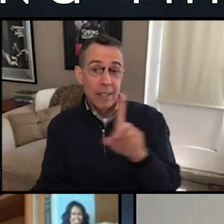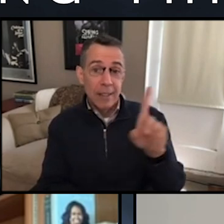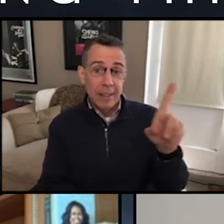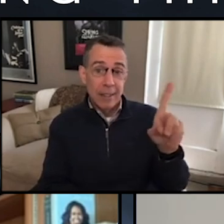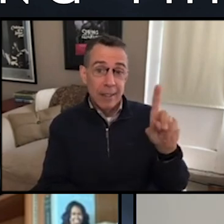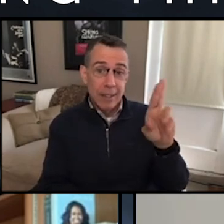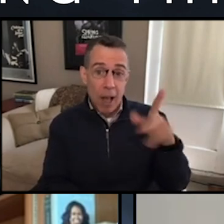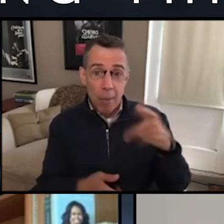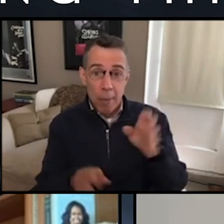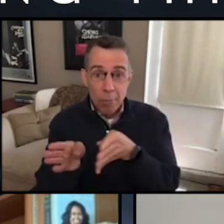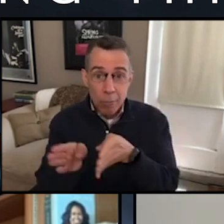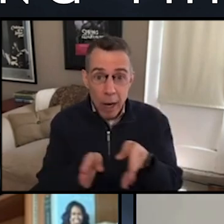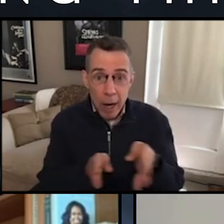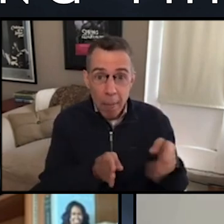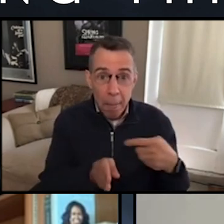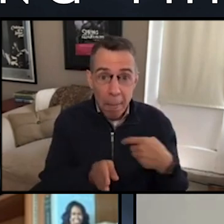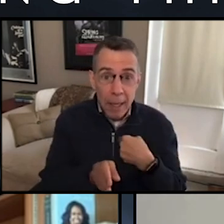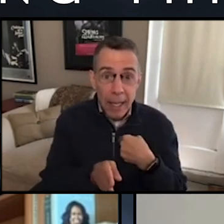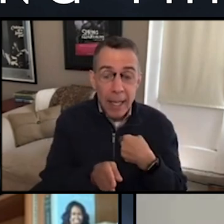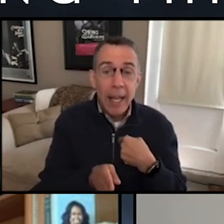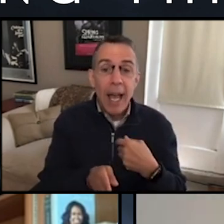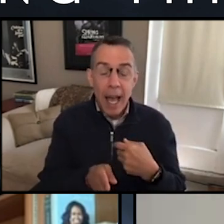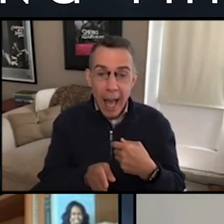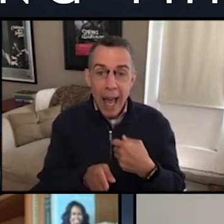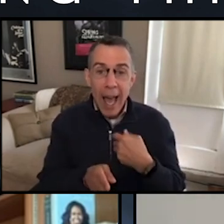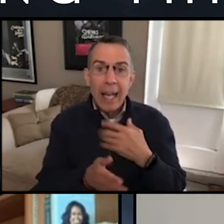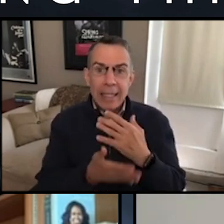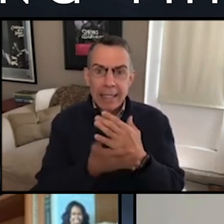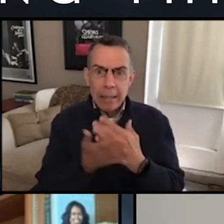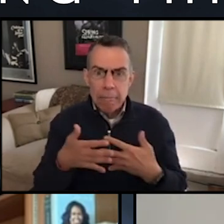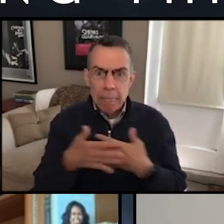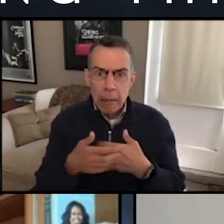before going into it, 'cause I did have my ideas on how would it be working with